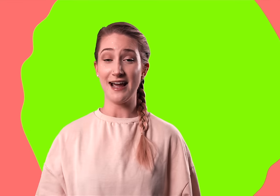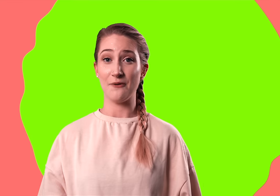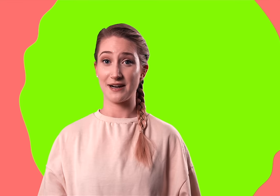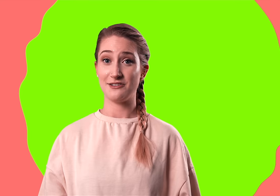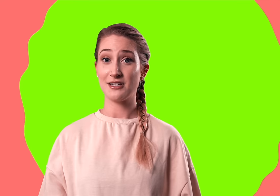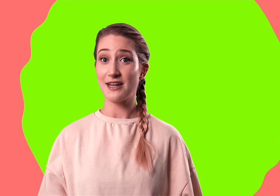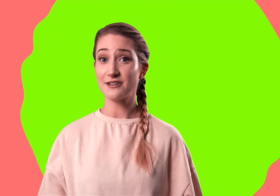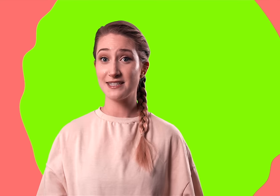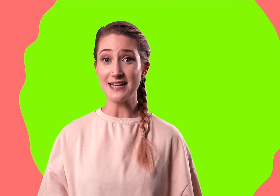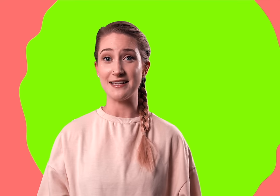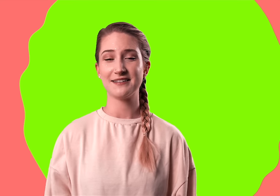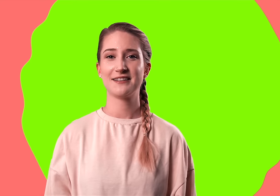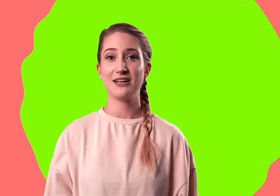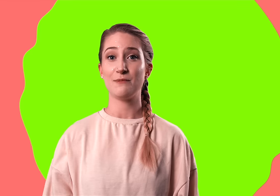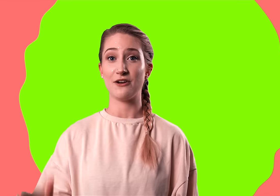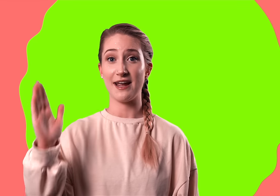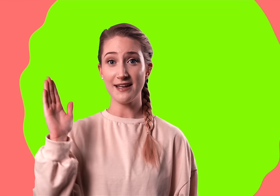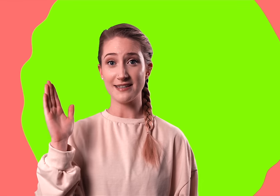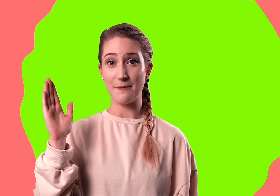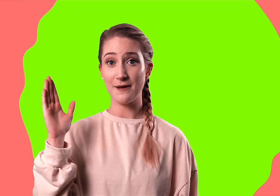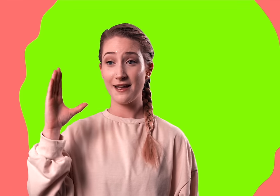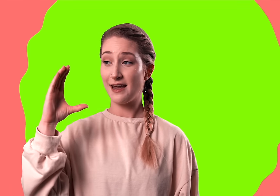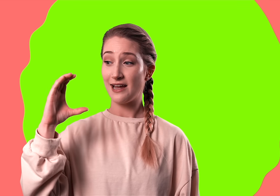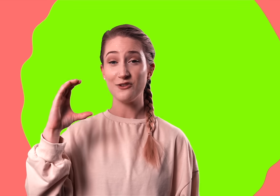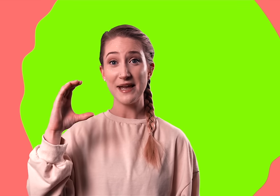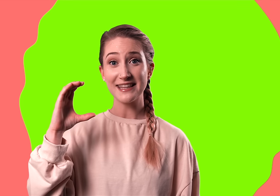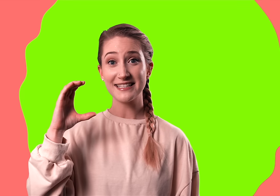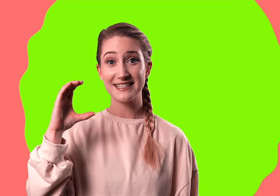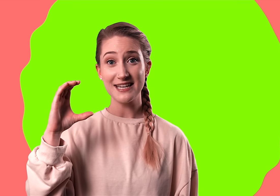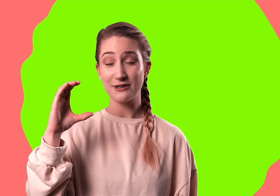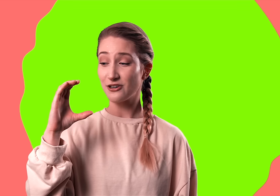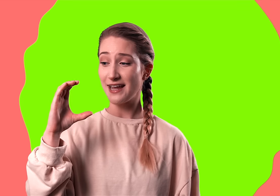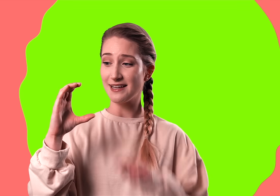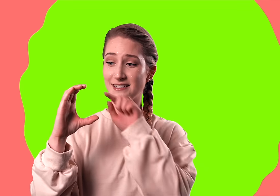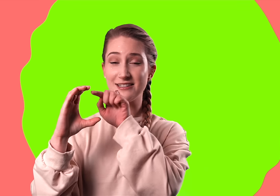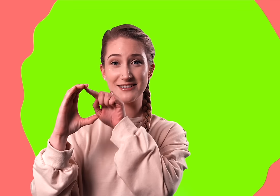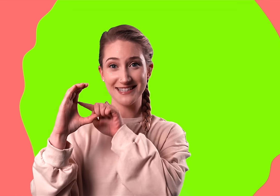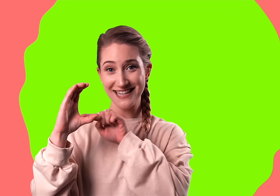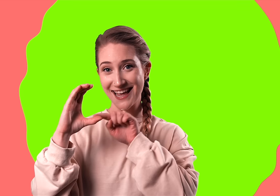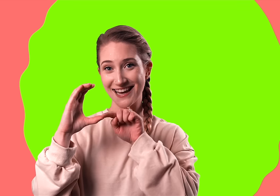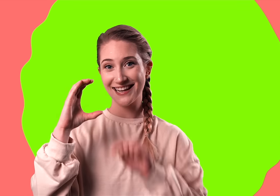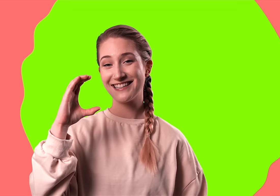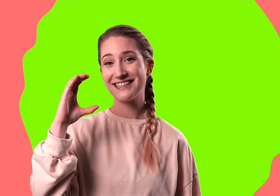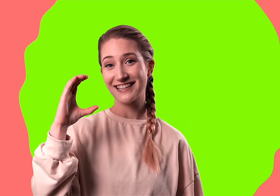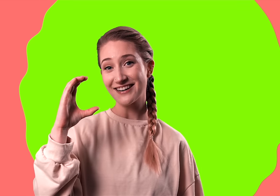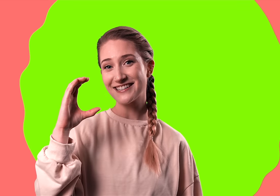Now we're gonna do the letter C. Put your hand up and you make the C with your hand. Do you see it? The letter C.